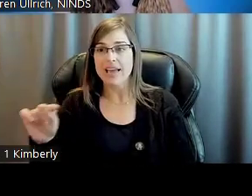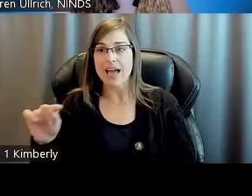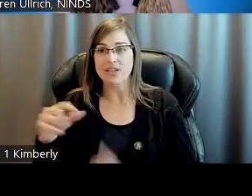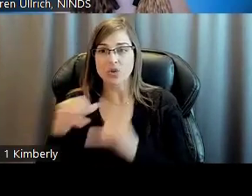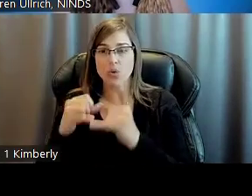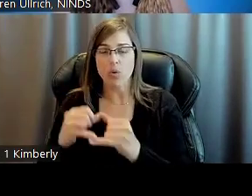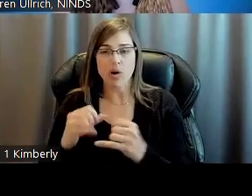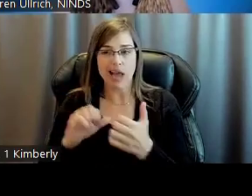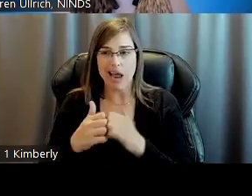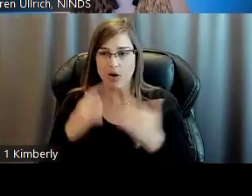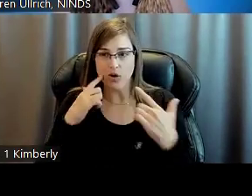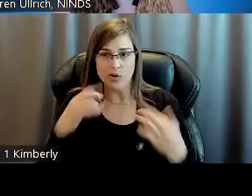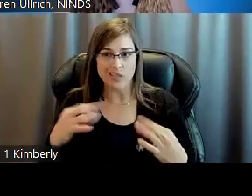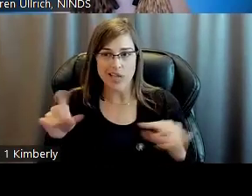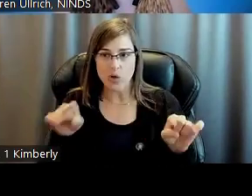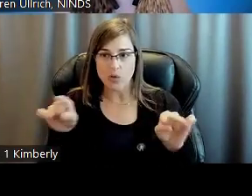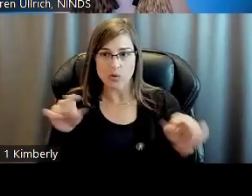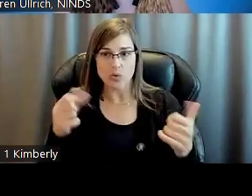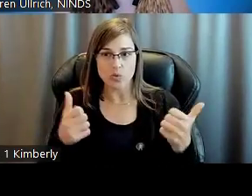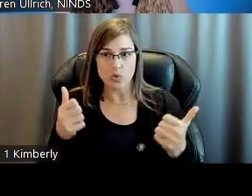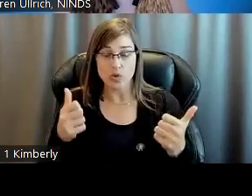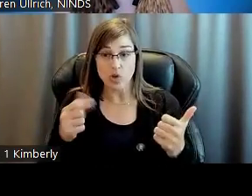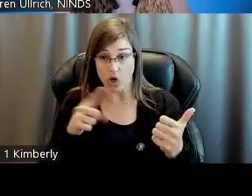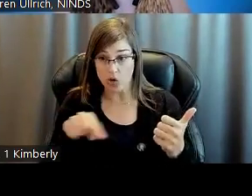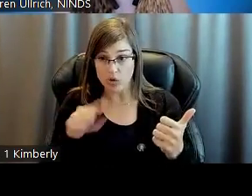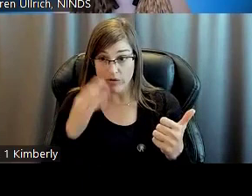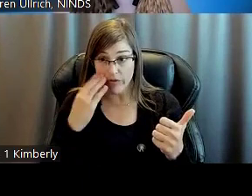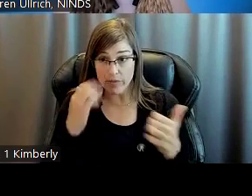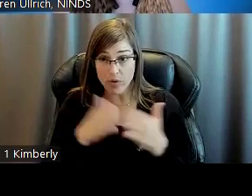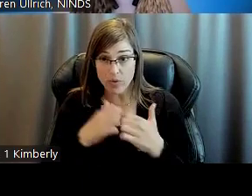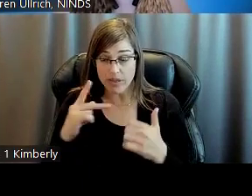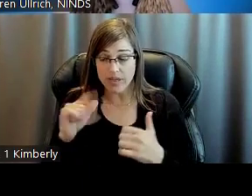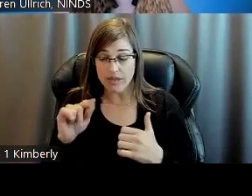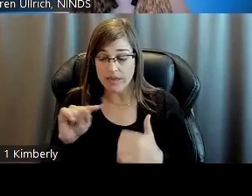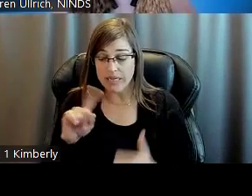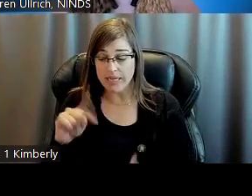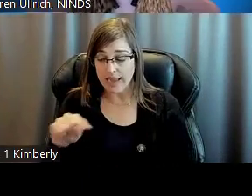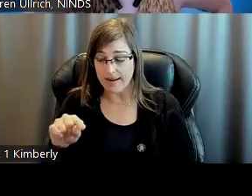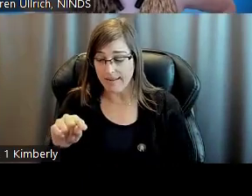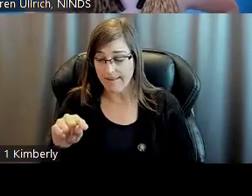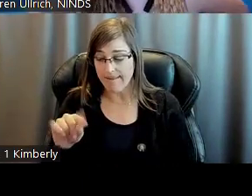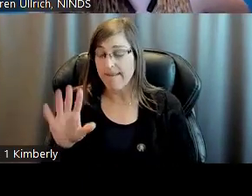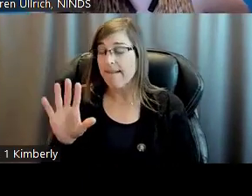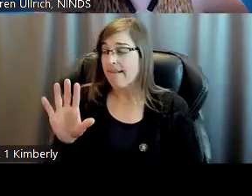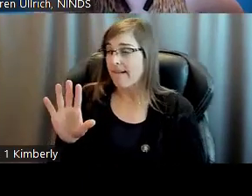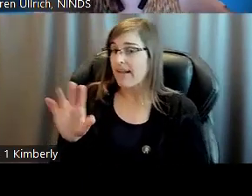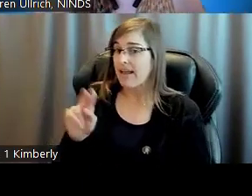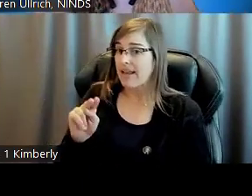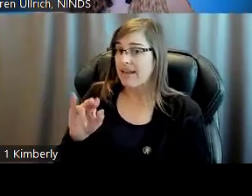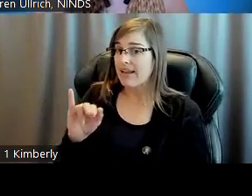Are you .. . are our panelists familiar with the Katz award? Lauren Ullrich, PhD: So NINDS doesn't participate in the Katz award,